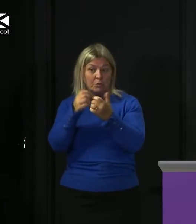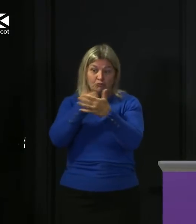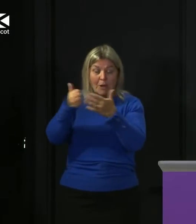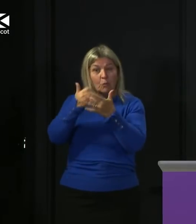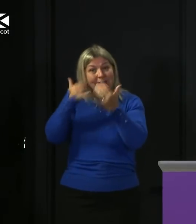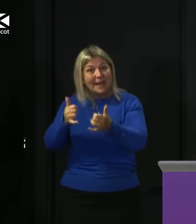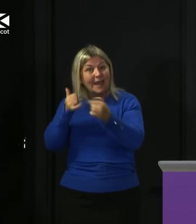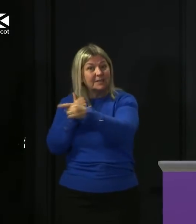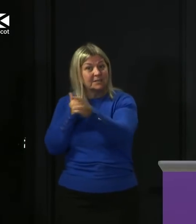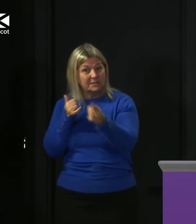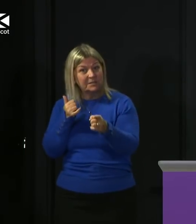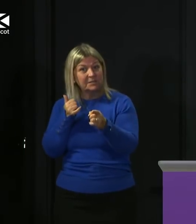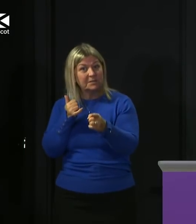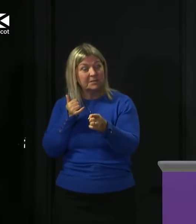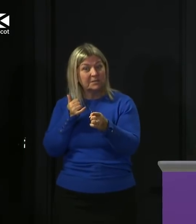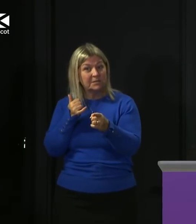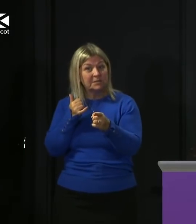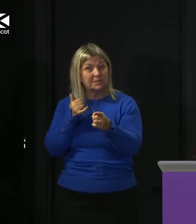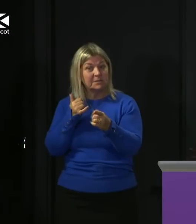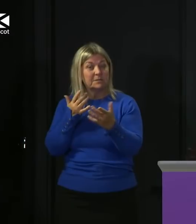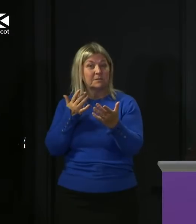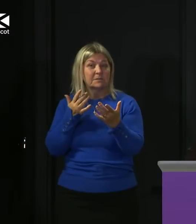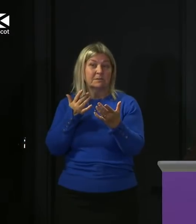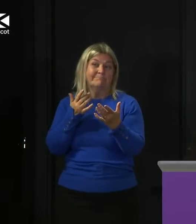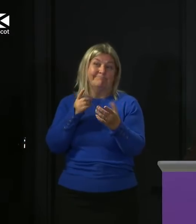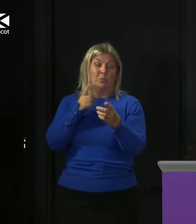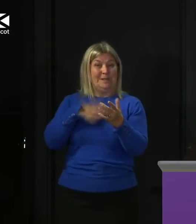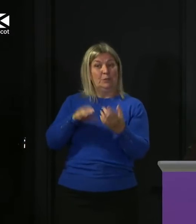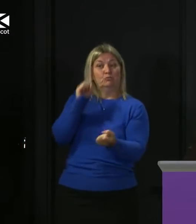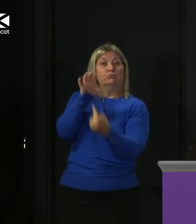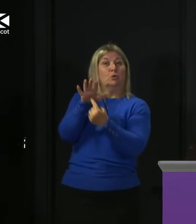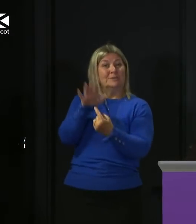that is being done in universities, prioritised, in line with clinical advice,